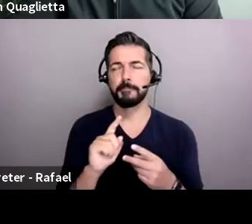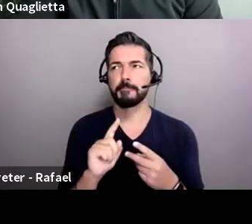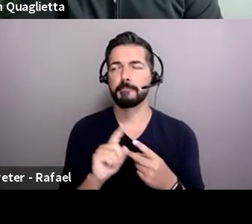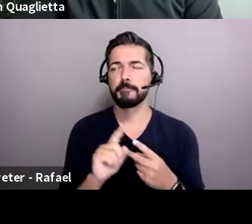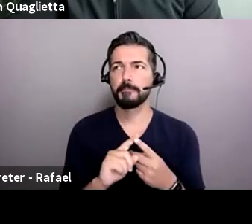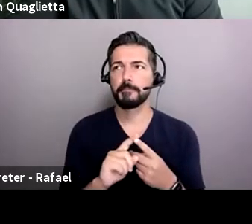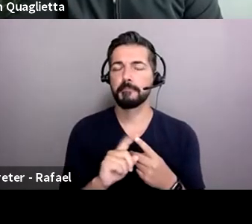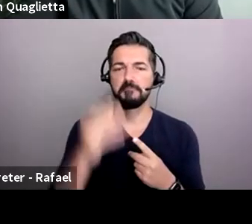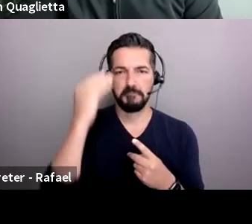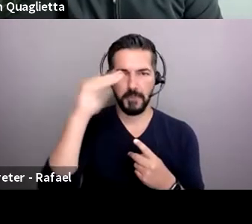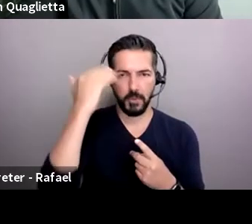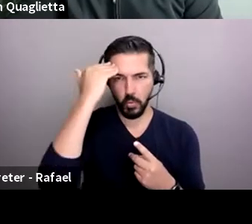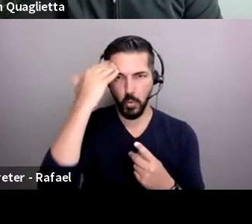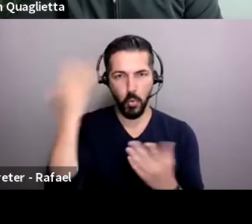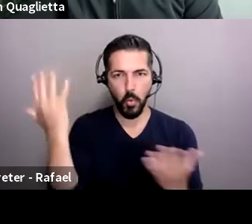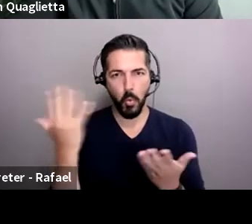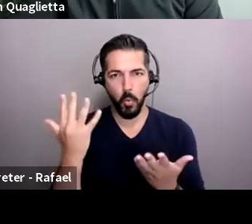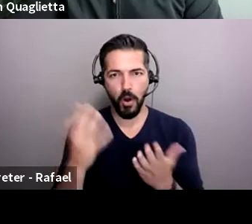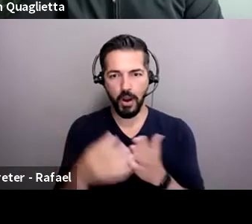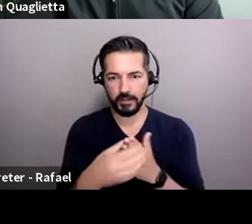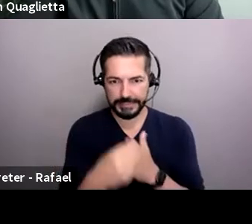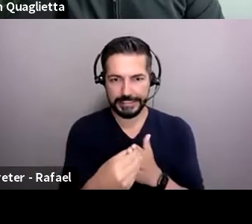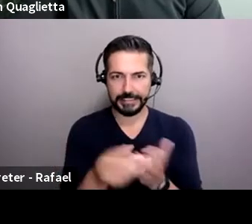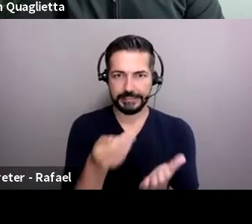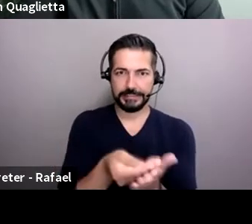economic drivers are, but then, as you're looking at those